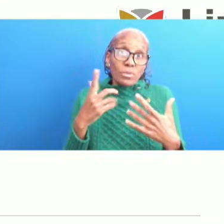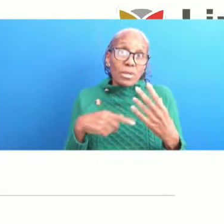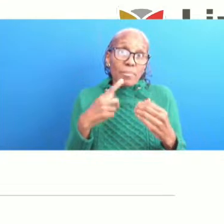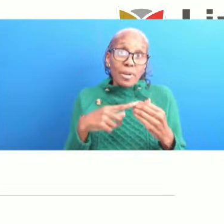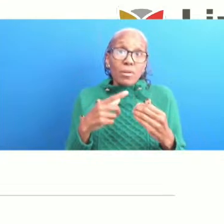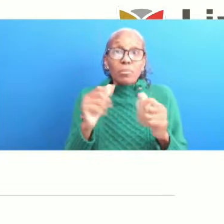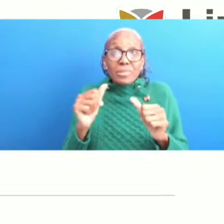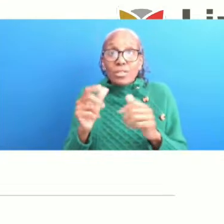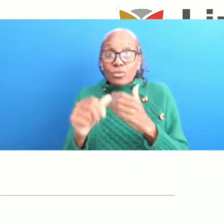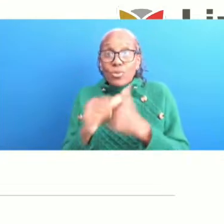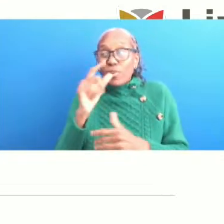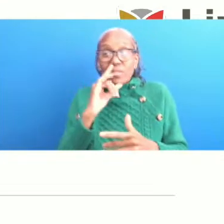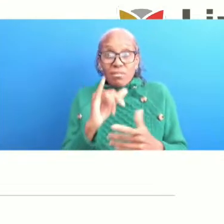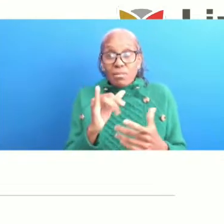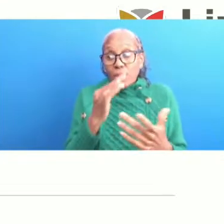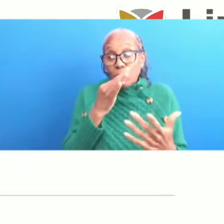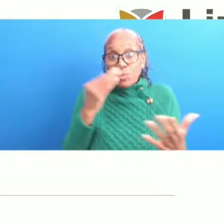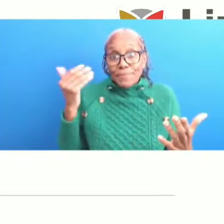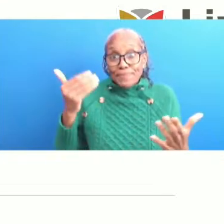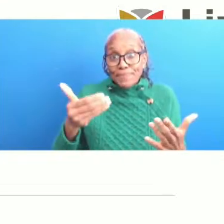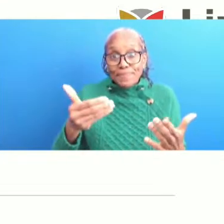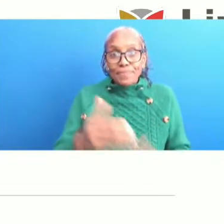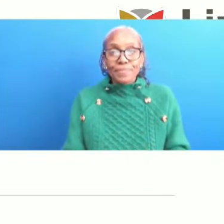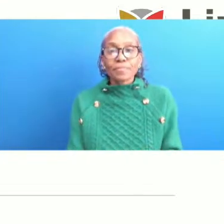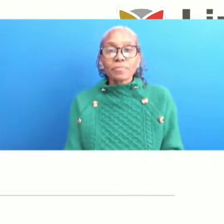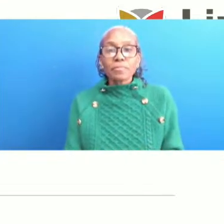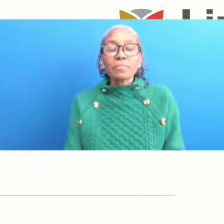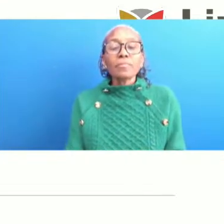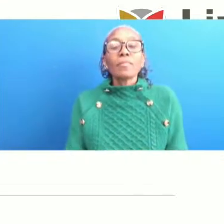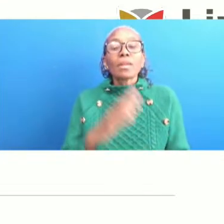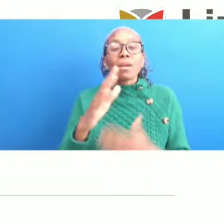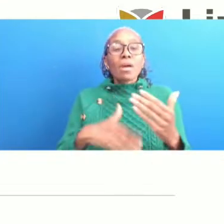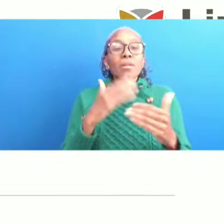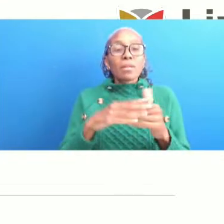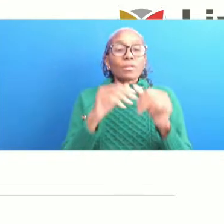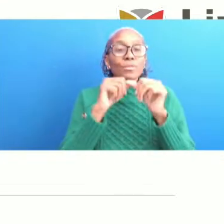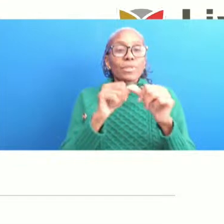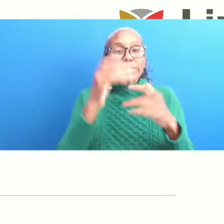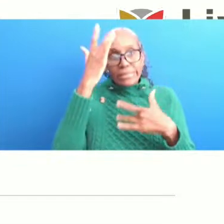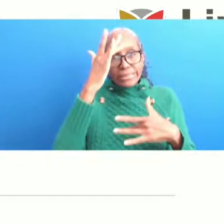PROGRESS HERE. BUT OF COURSE I WILL REITERATE